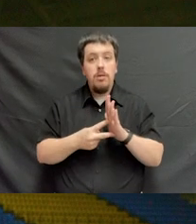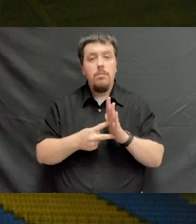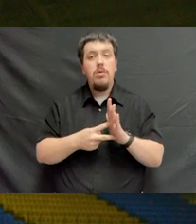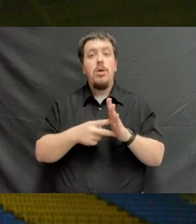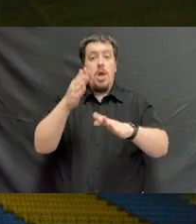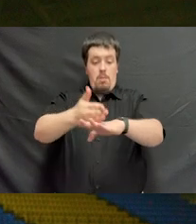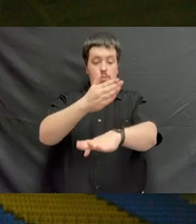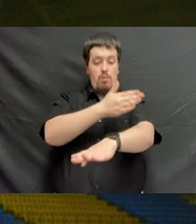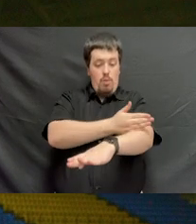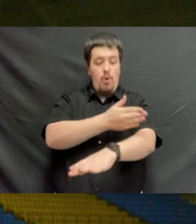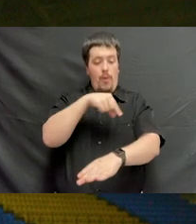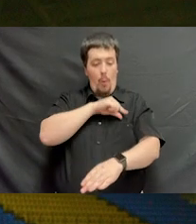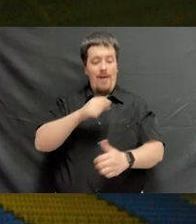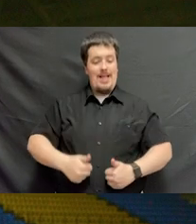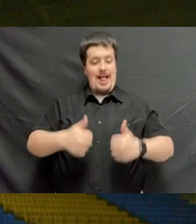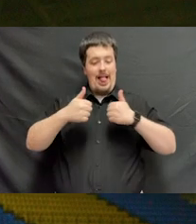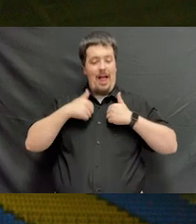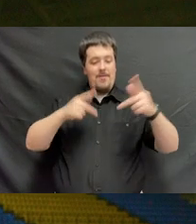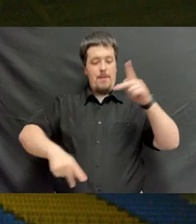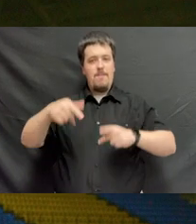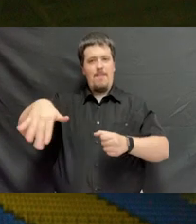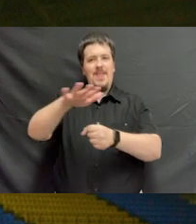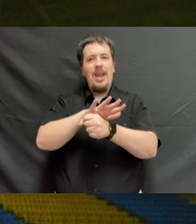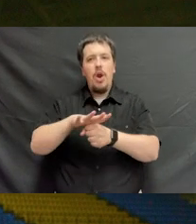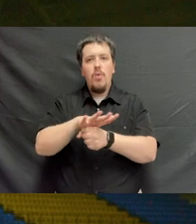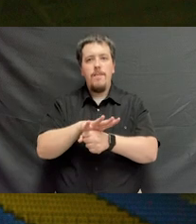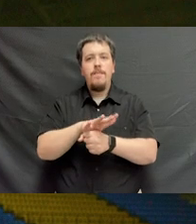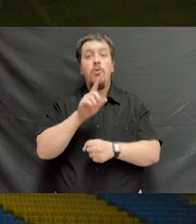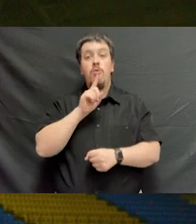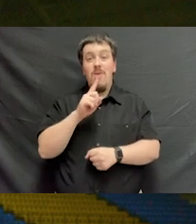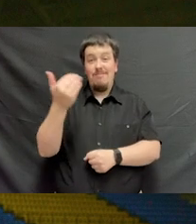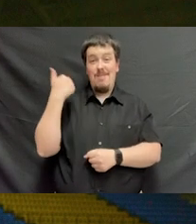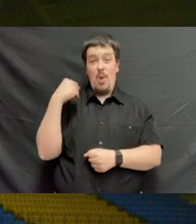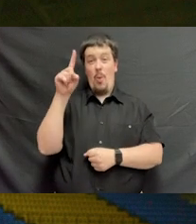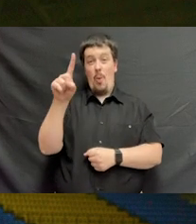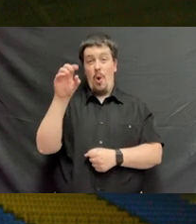to improve the quality of life for the people of our region. And for the past 106 years,